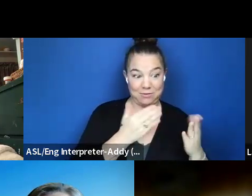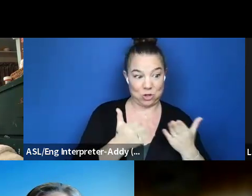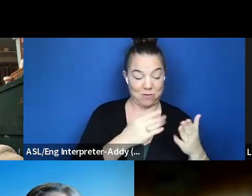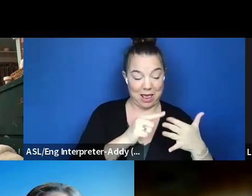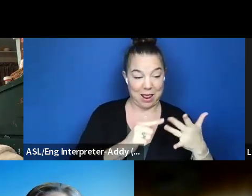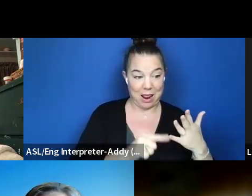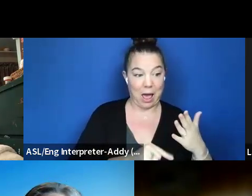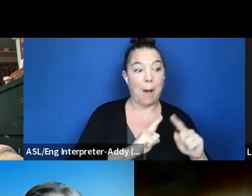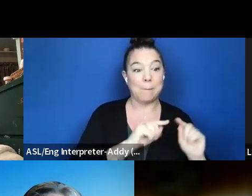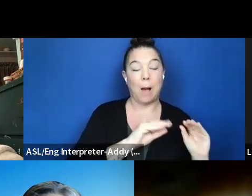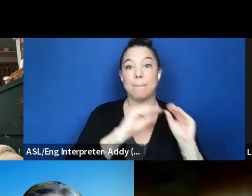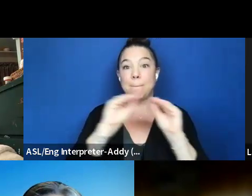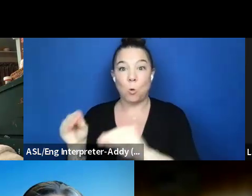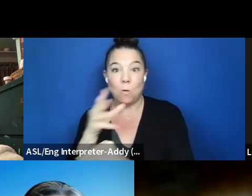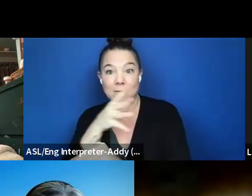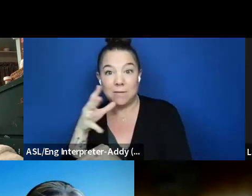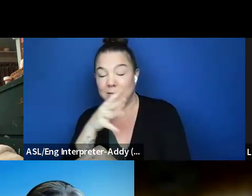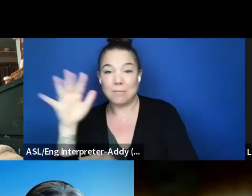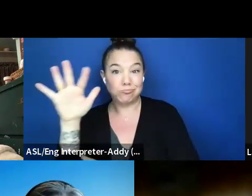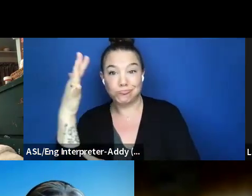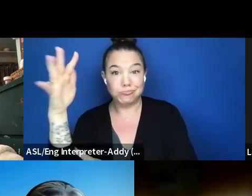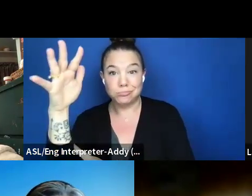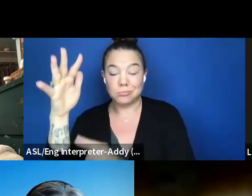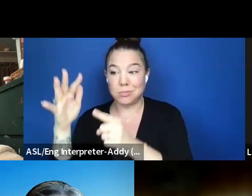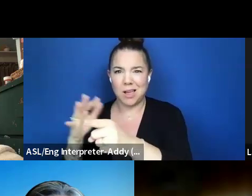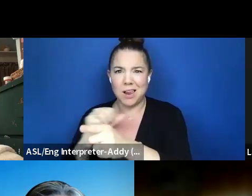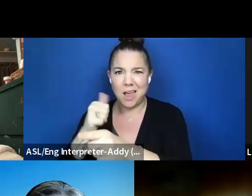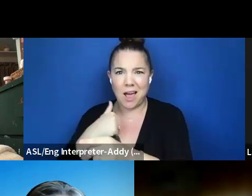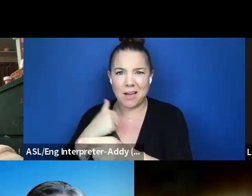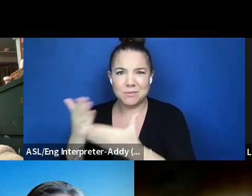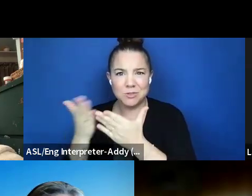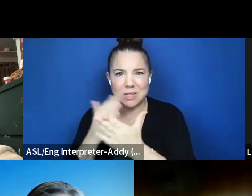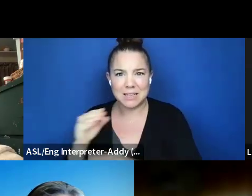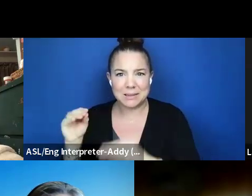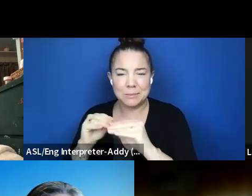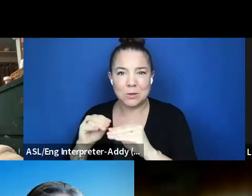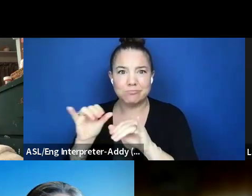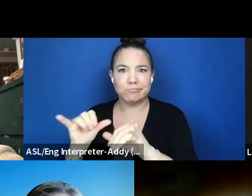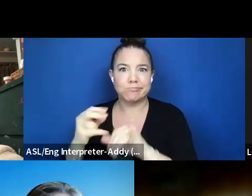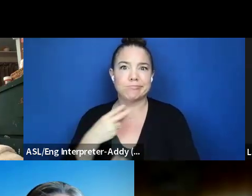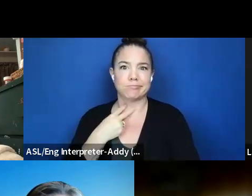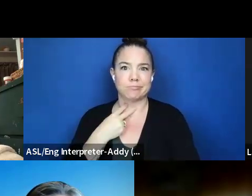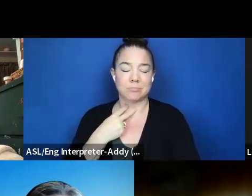Don Posh: that's that's the bulk of the people I serve are people like. Don Posh: you know, 55 on up.